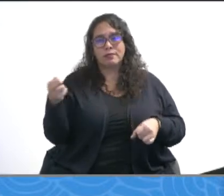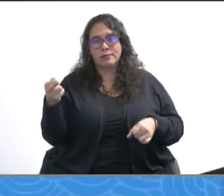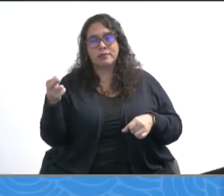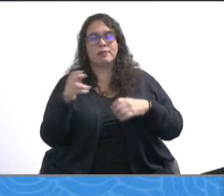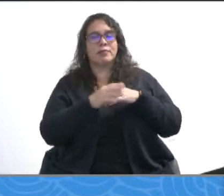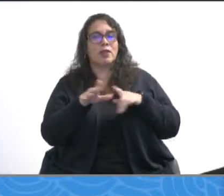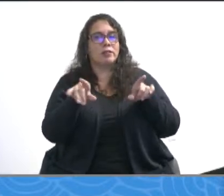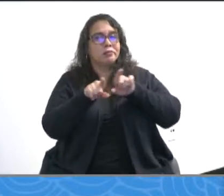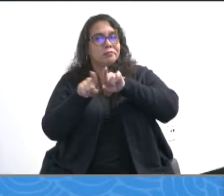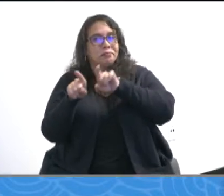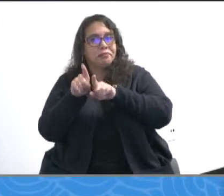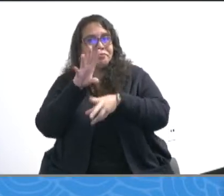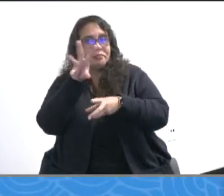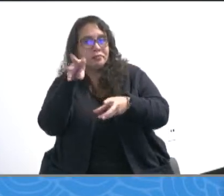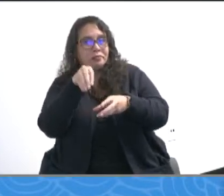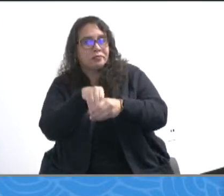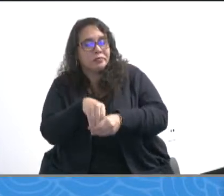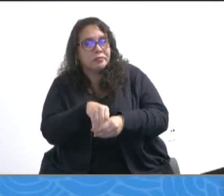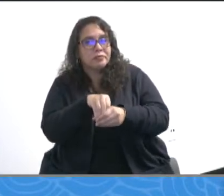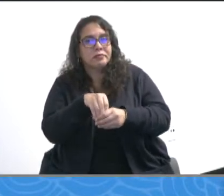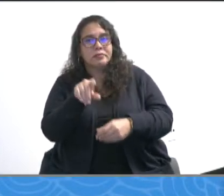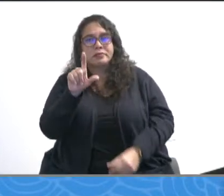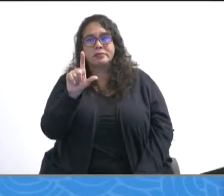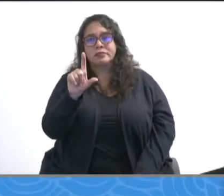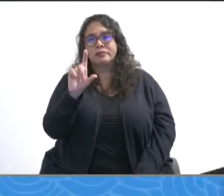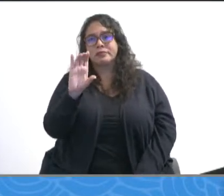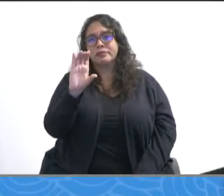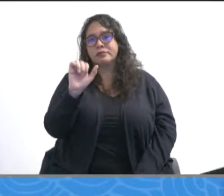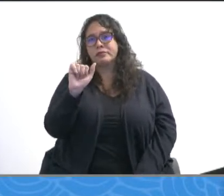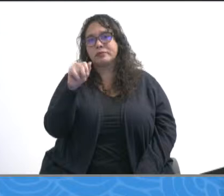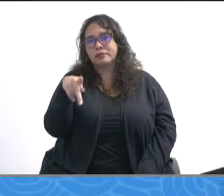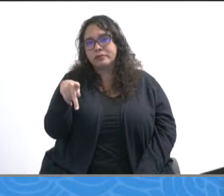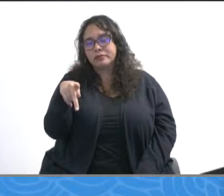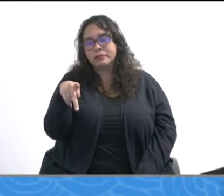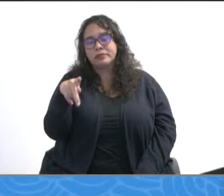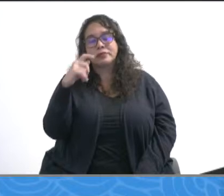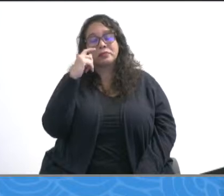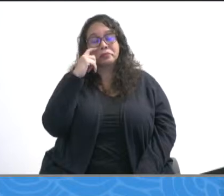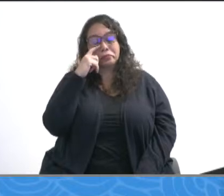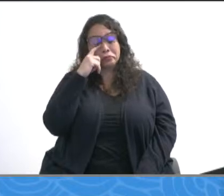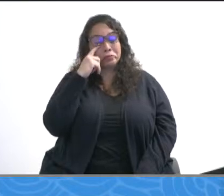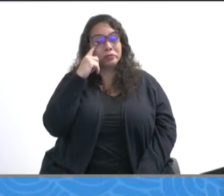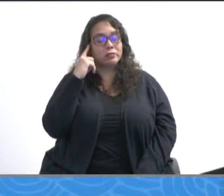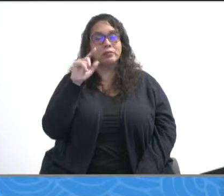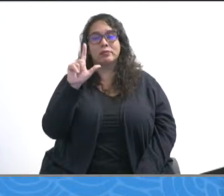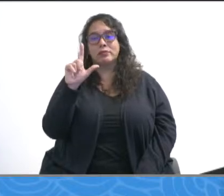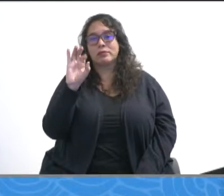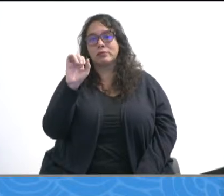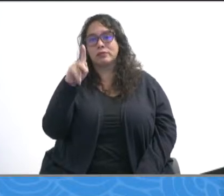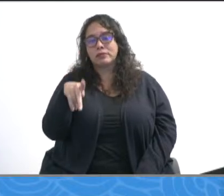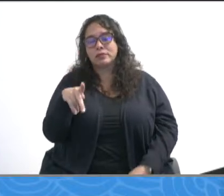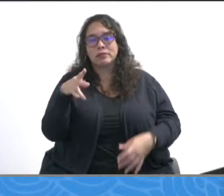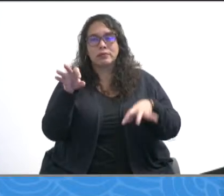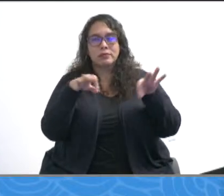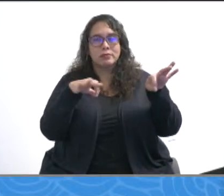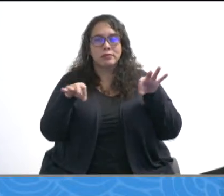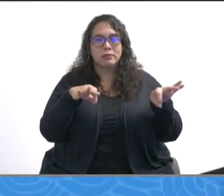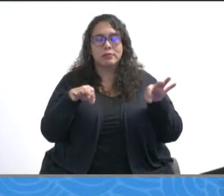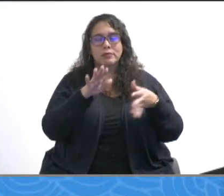This also includes helping us with the Local Control and Accountability Plan or LCAP for short. The LCAP describes how school districts intend to meet their goals